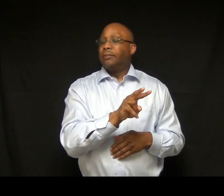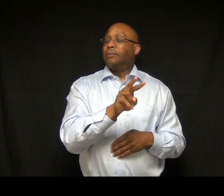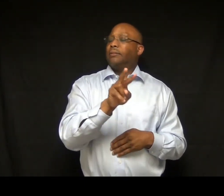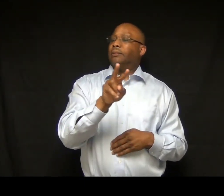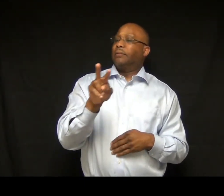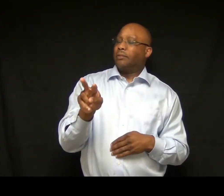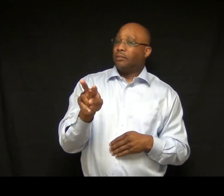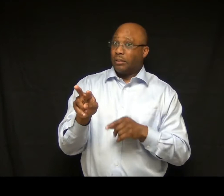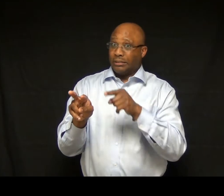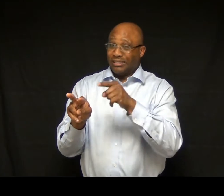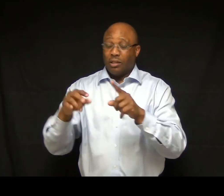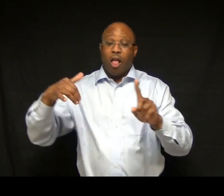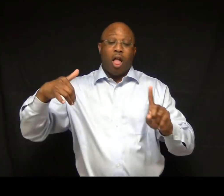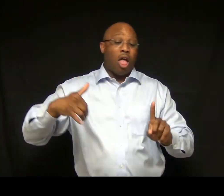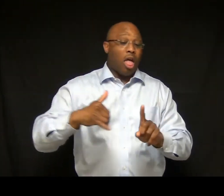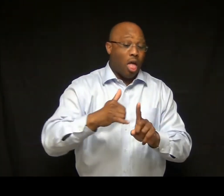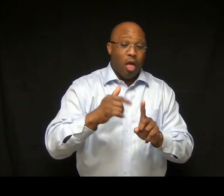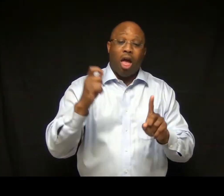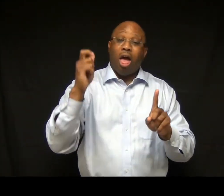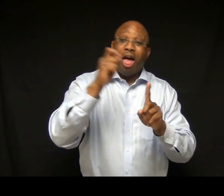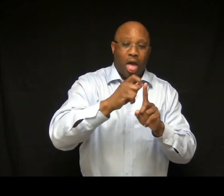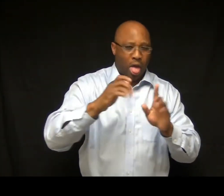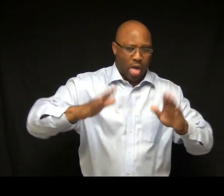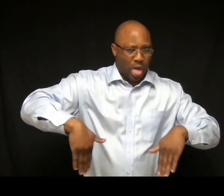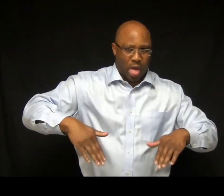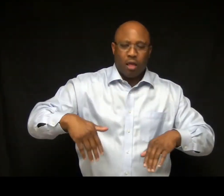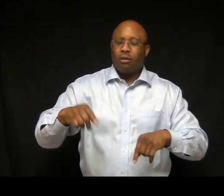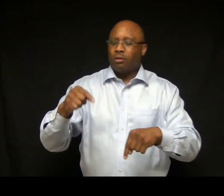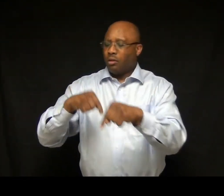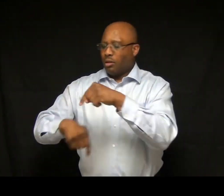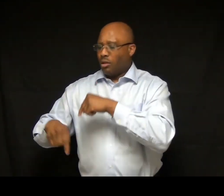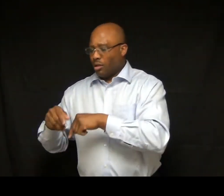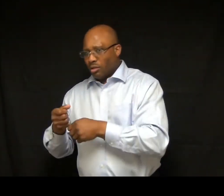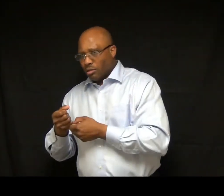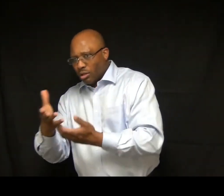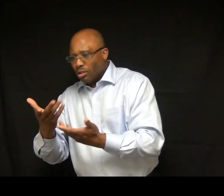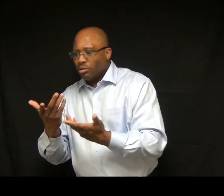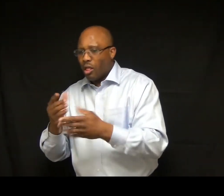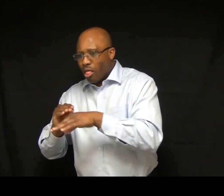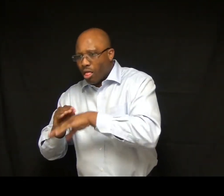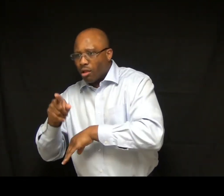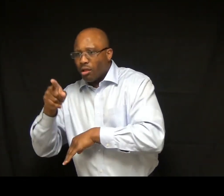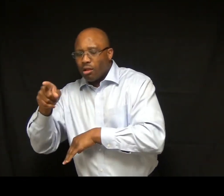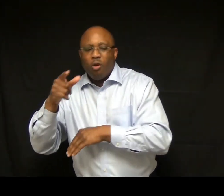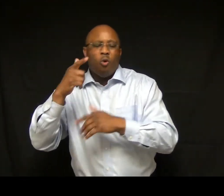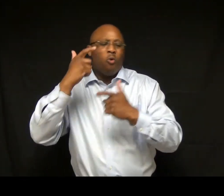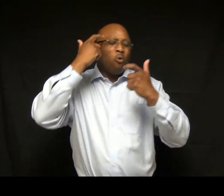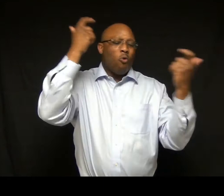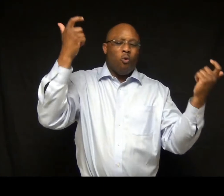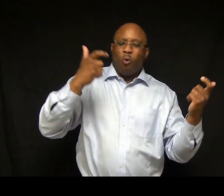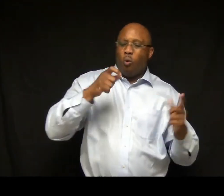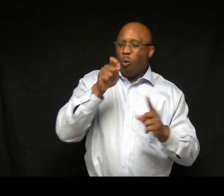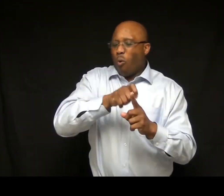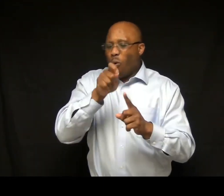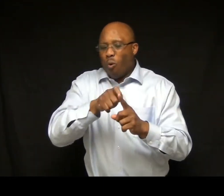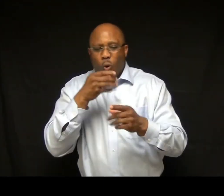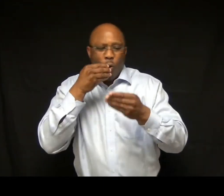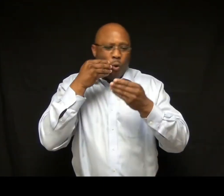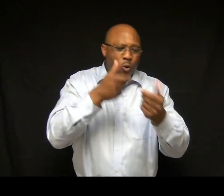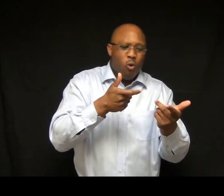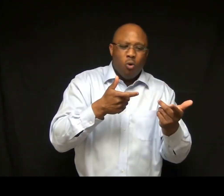the causes of bullying,